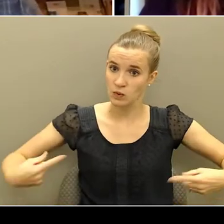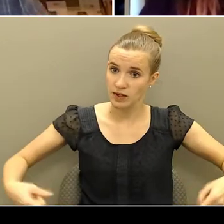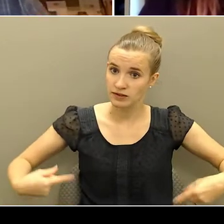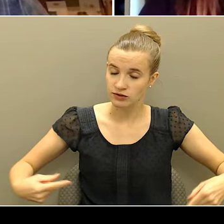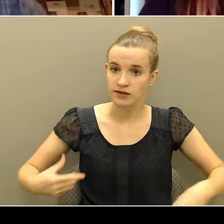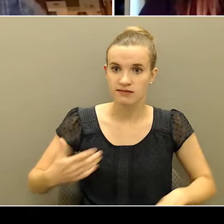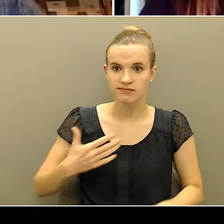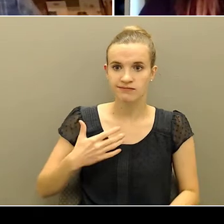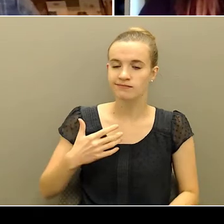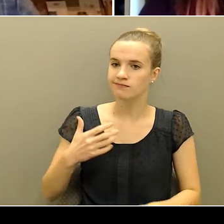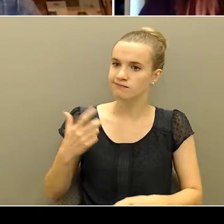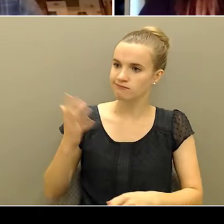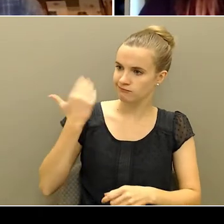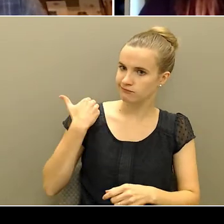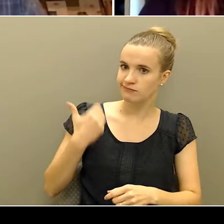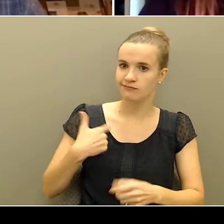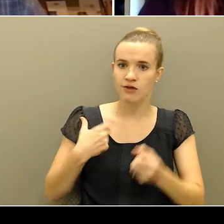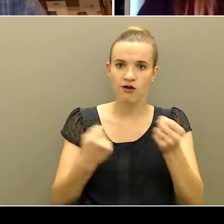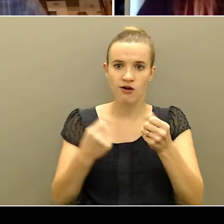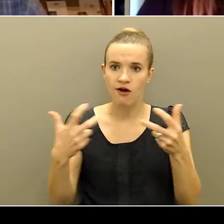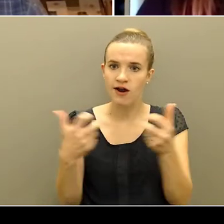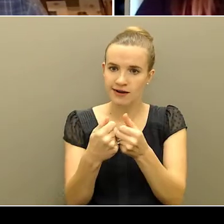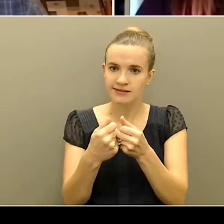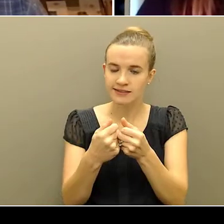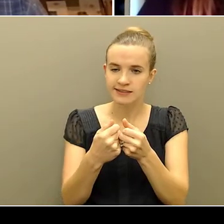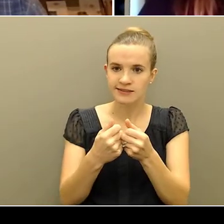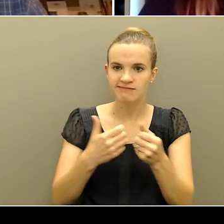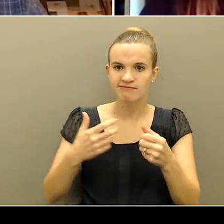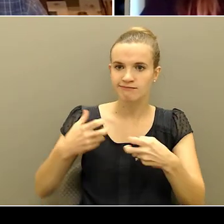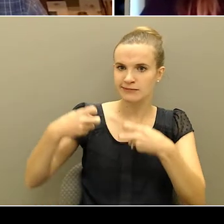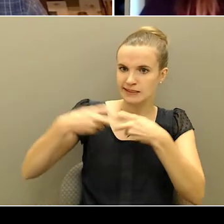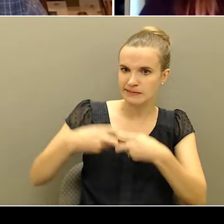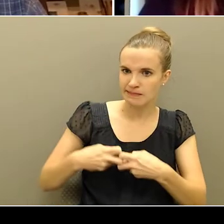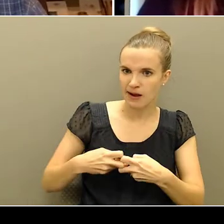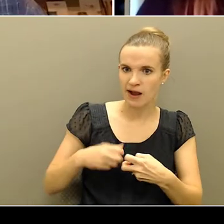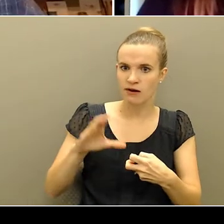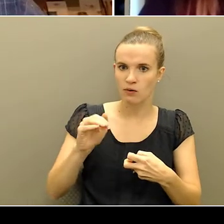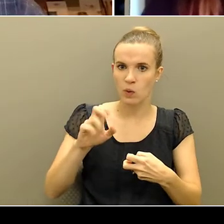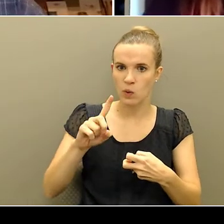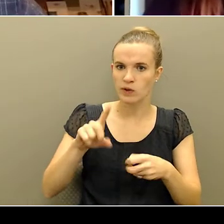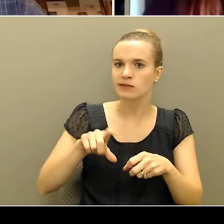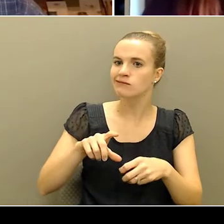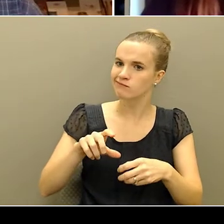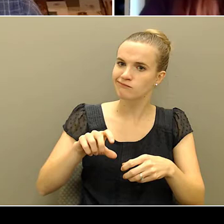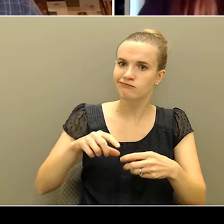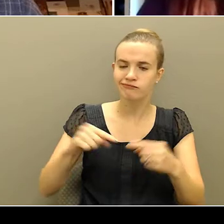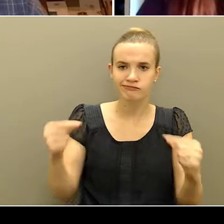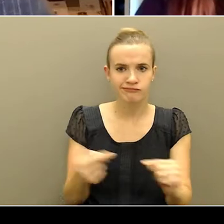accident. And after I got out of college, I was working full time. And on